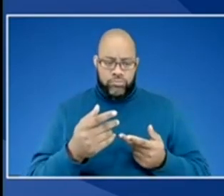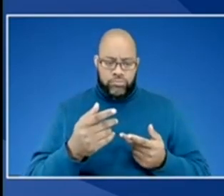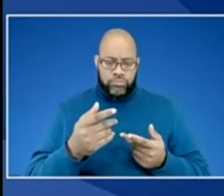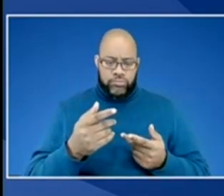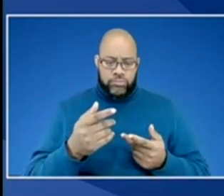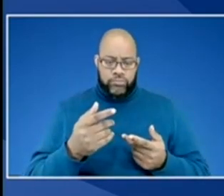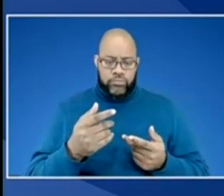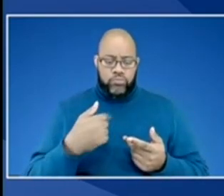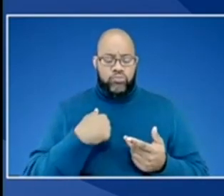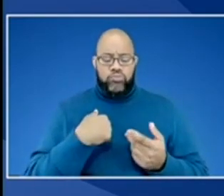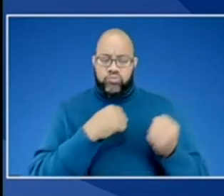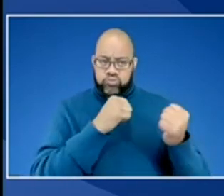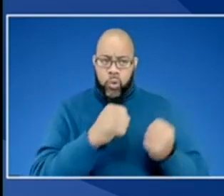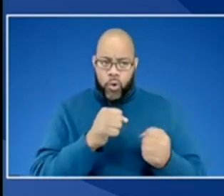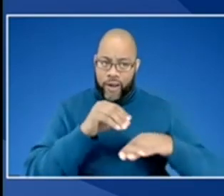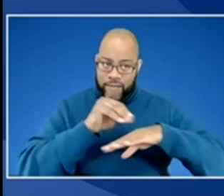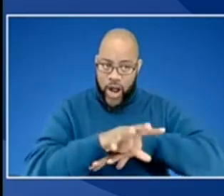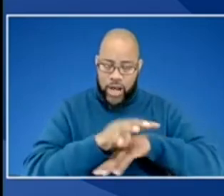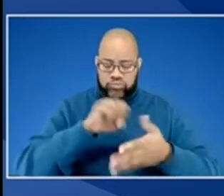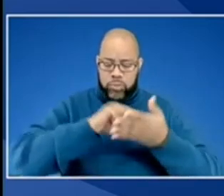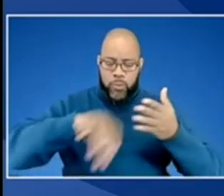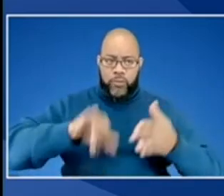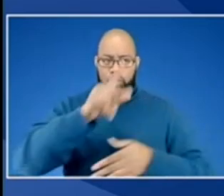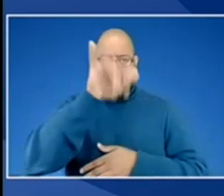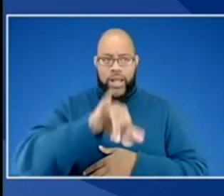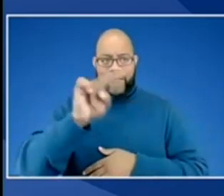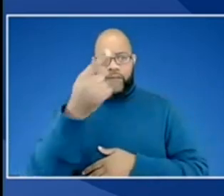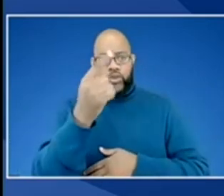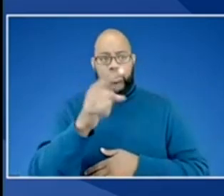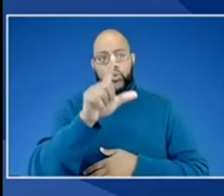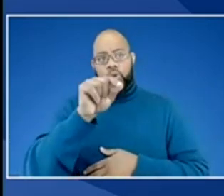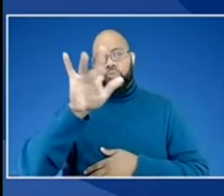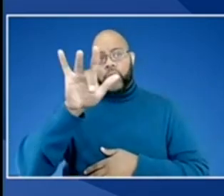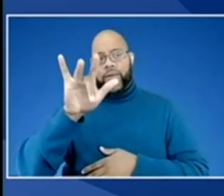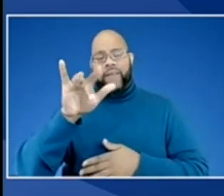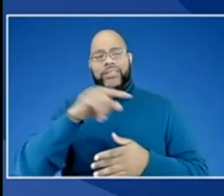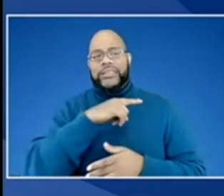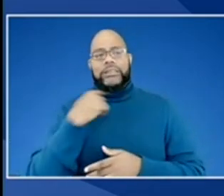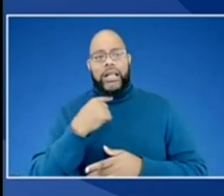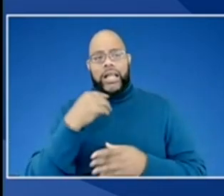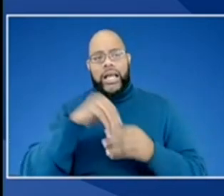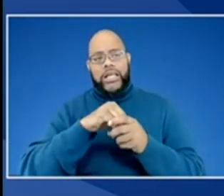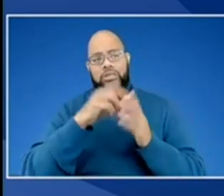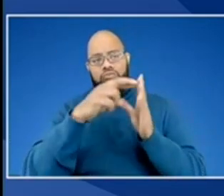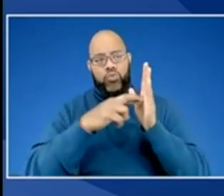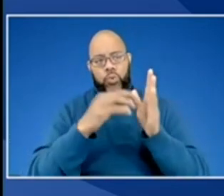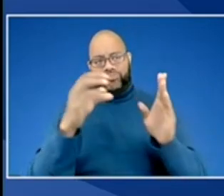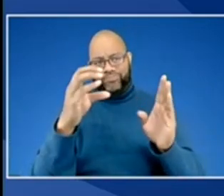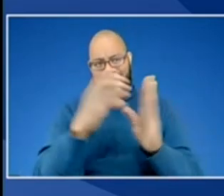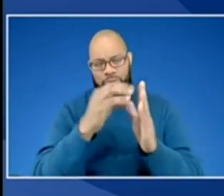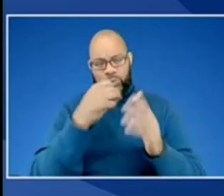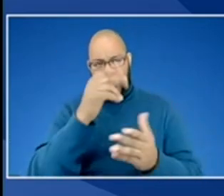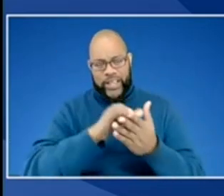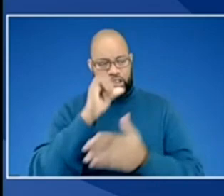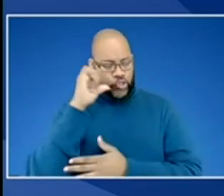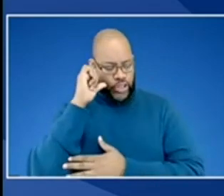strongly advise removing the July 1st, 2025 deadline and the regulatory text that we looked at yesterday so that we can help